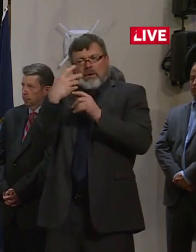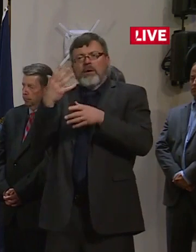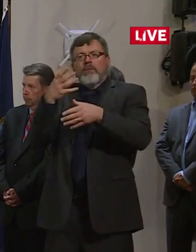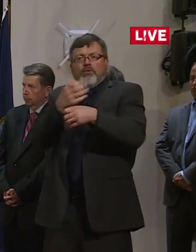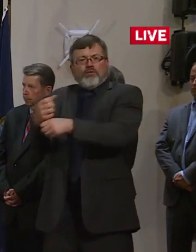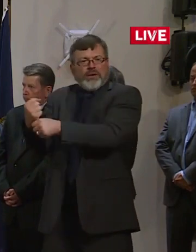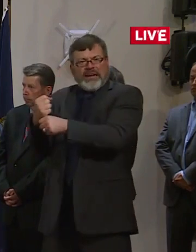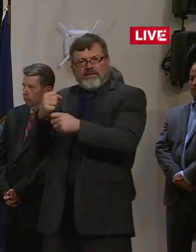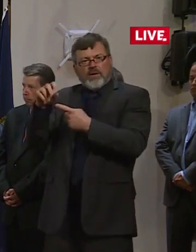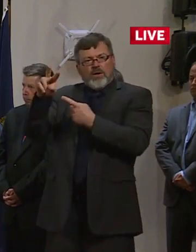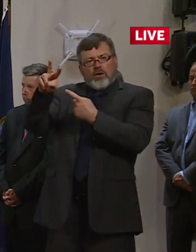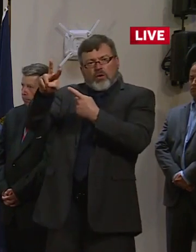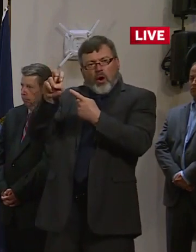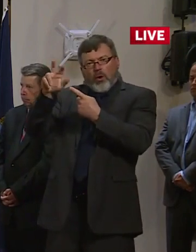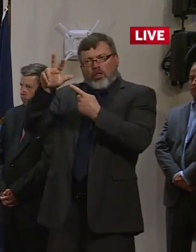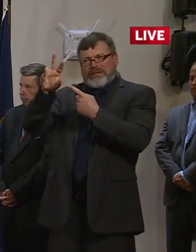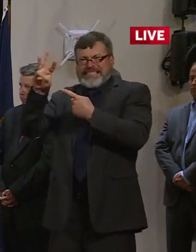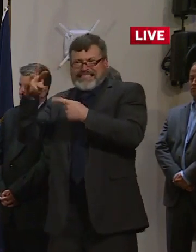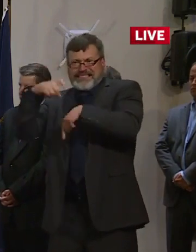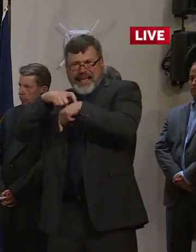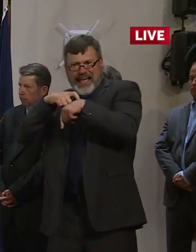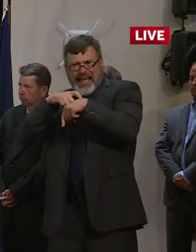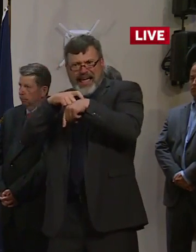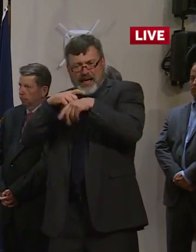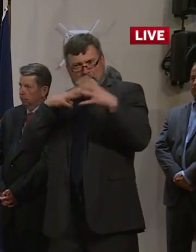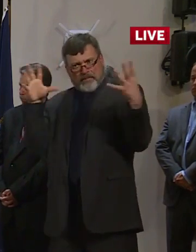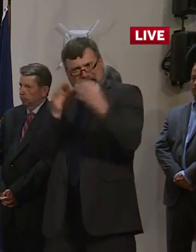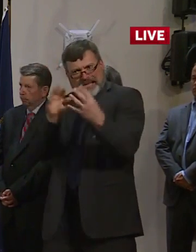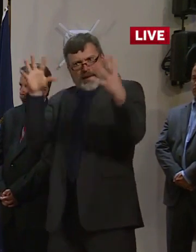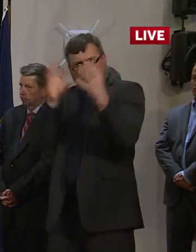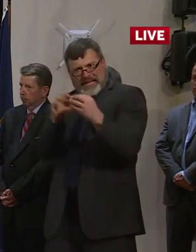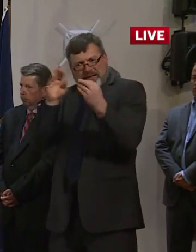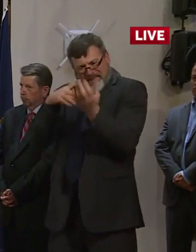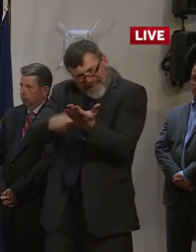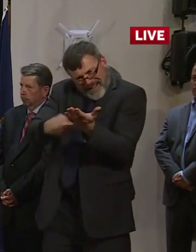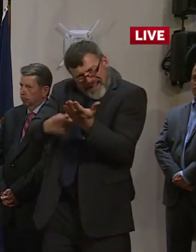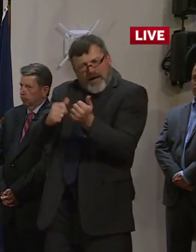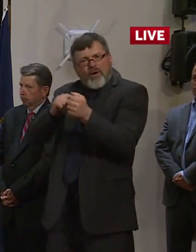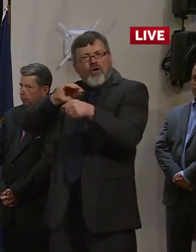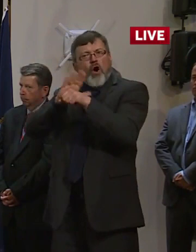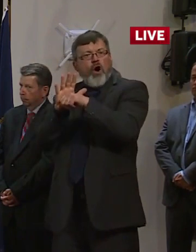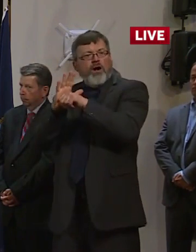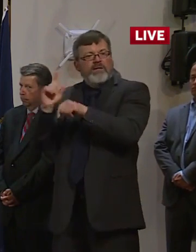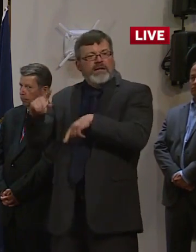OVER THE PAST 15 MONTHS, I HAVE BEEN BRIEFED 236 TIMES BY THE